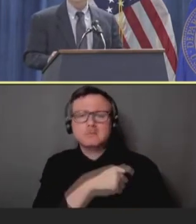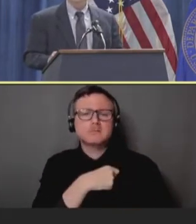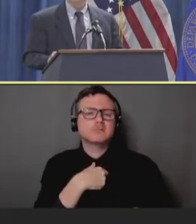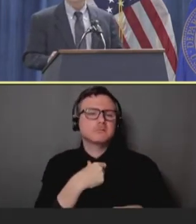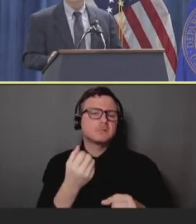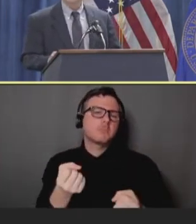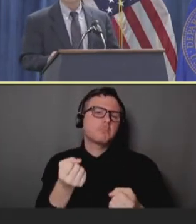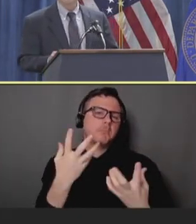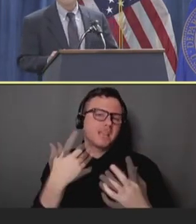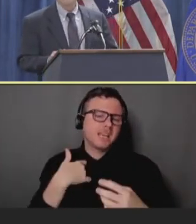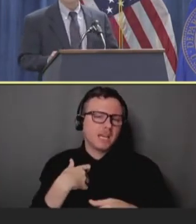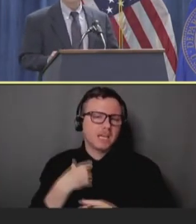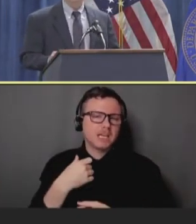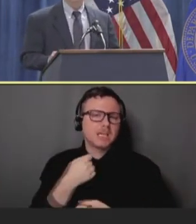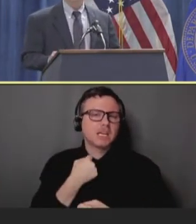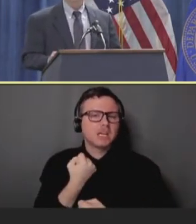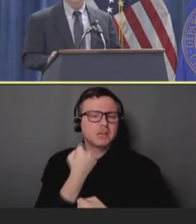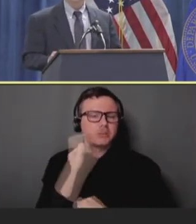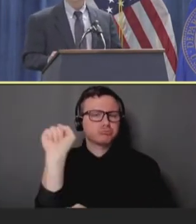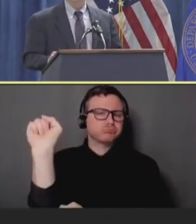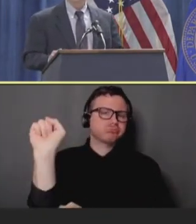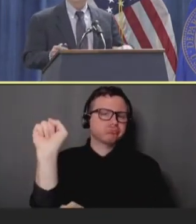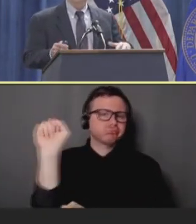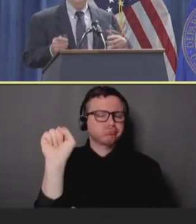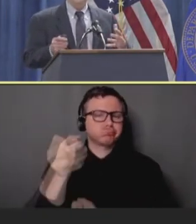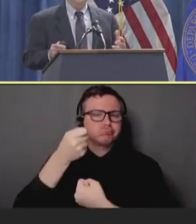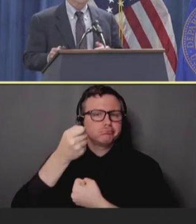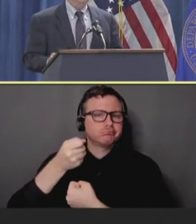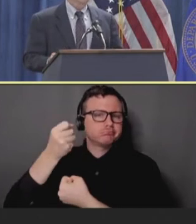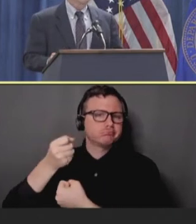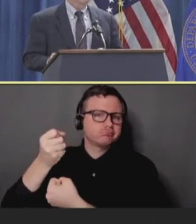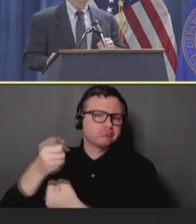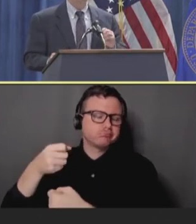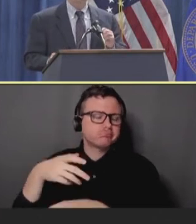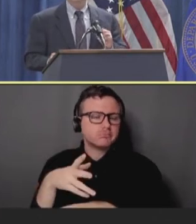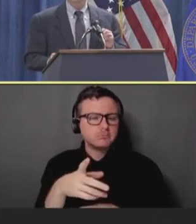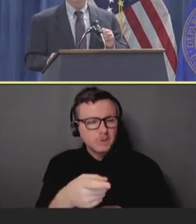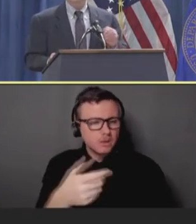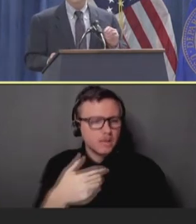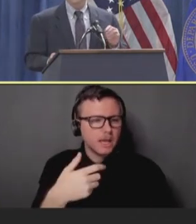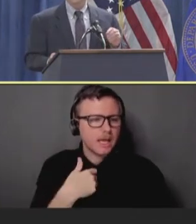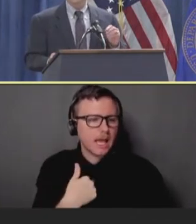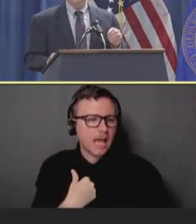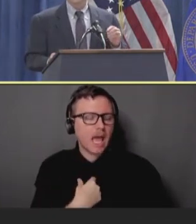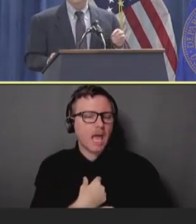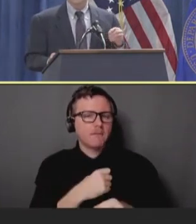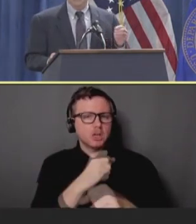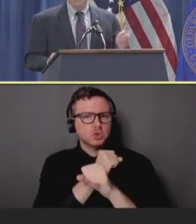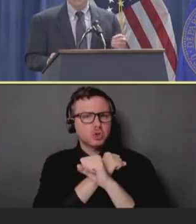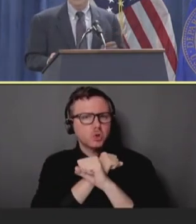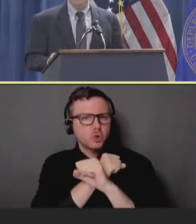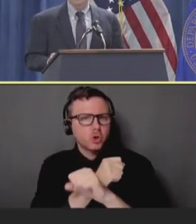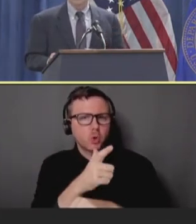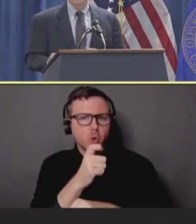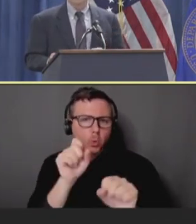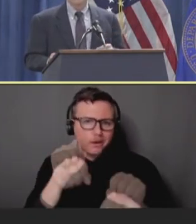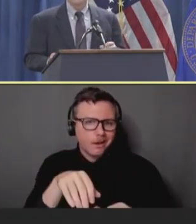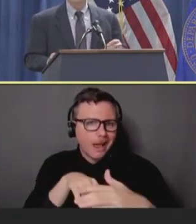For the first time, we took measures and security in who could get into the room.